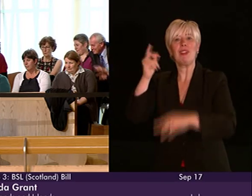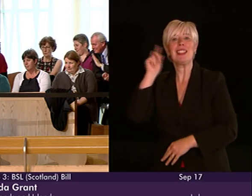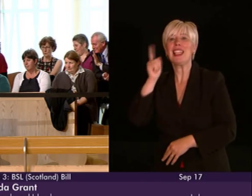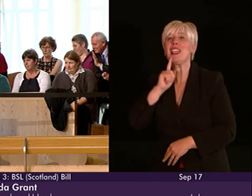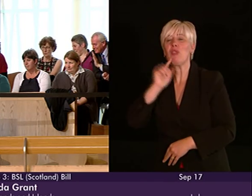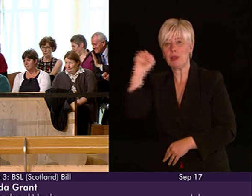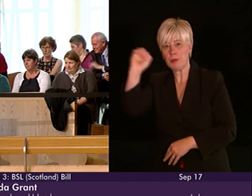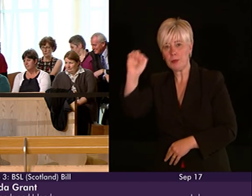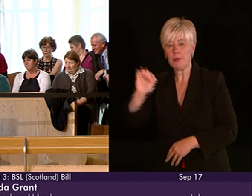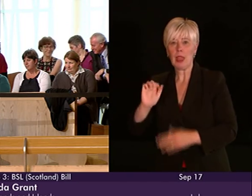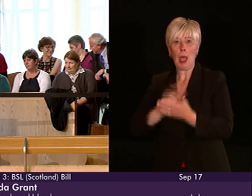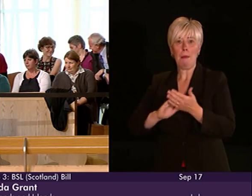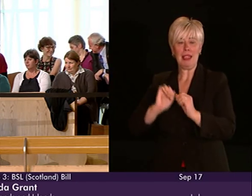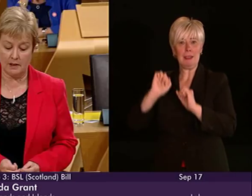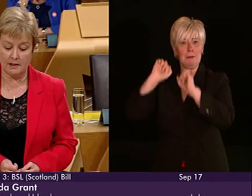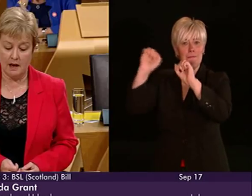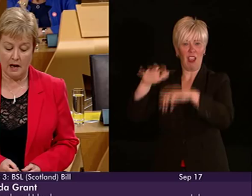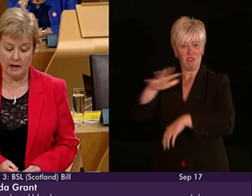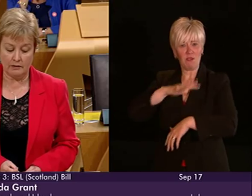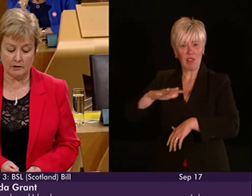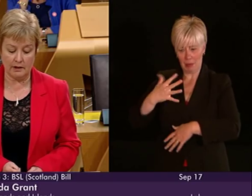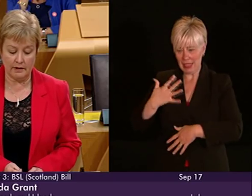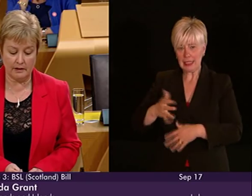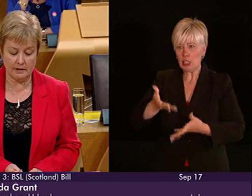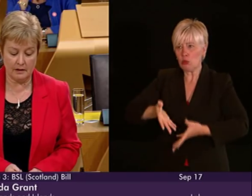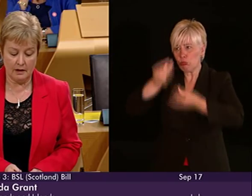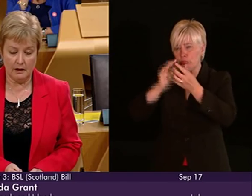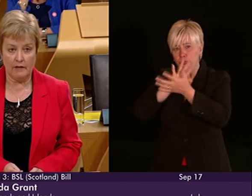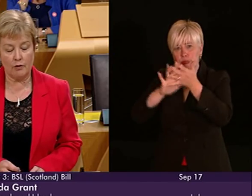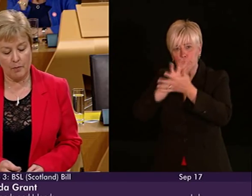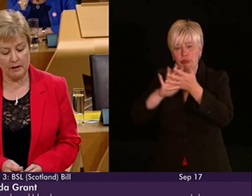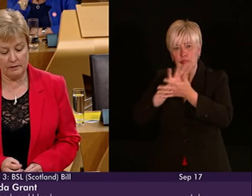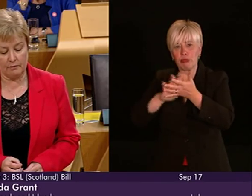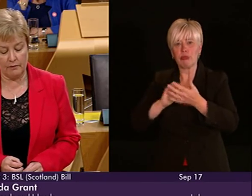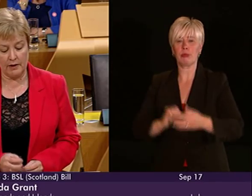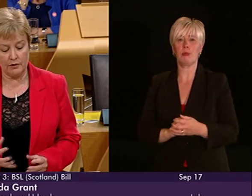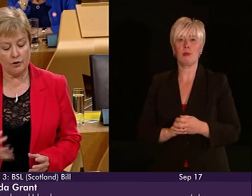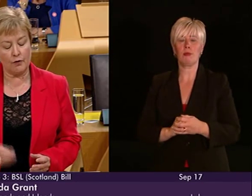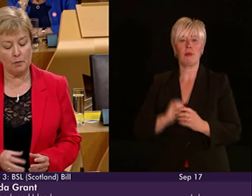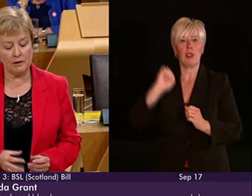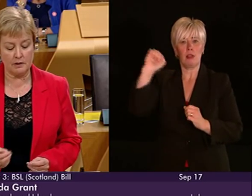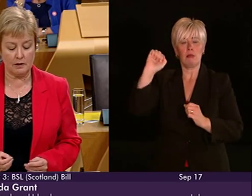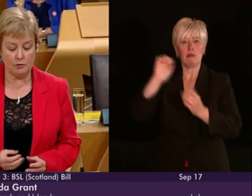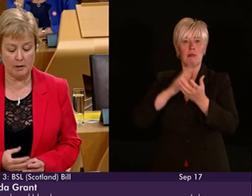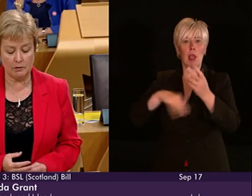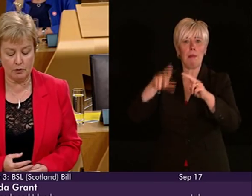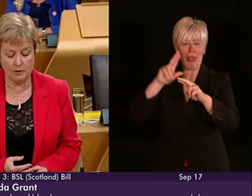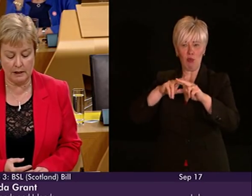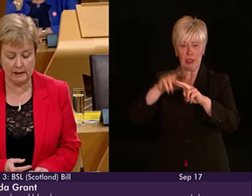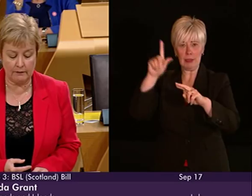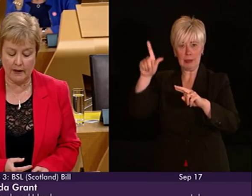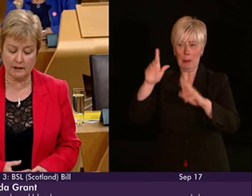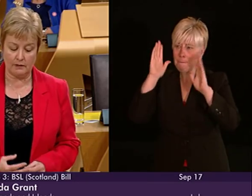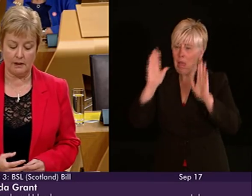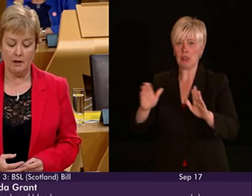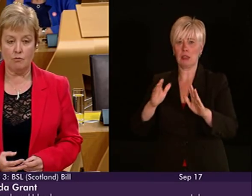a need for BSL for families and adult learners. If parents are to communicate effectively